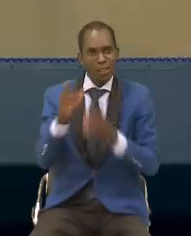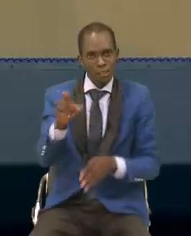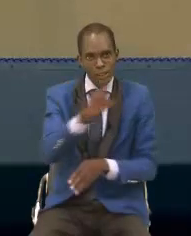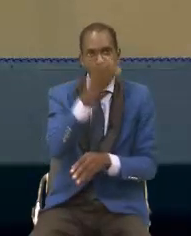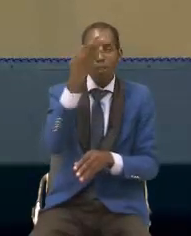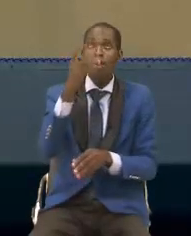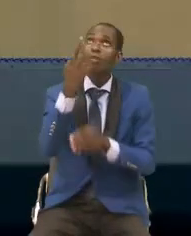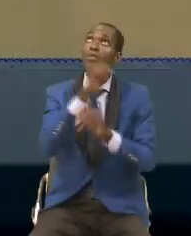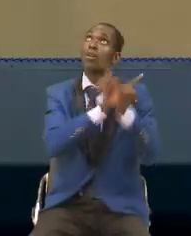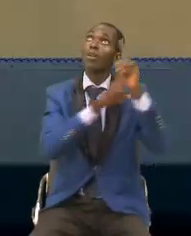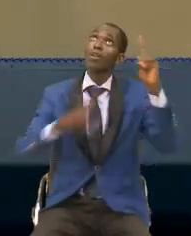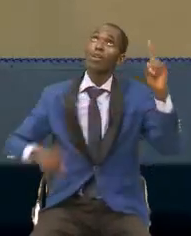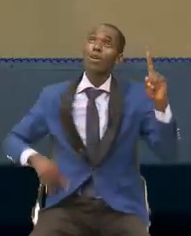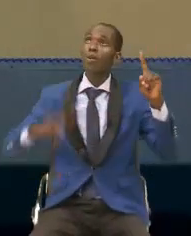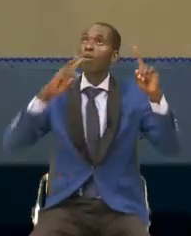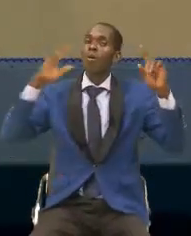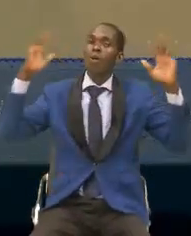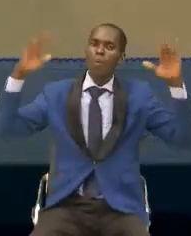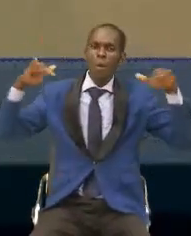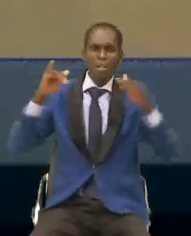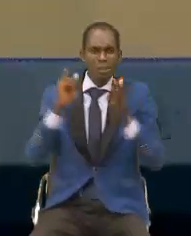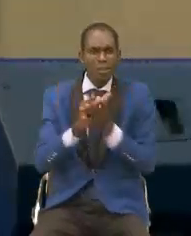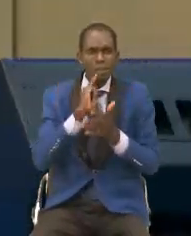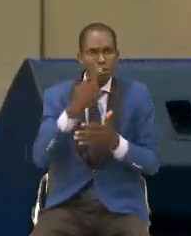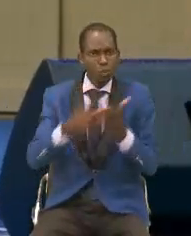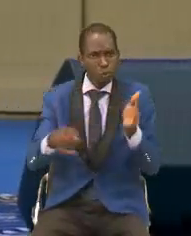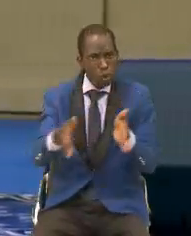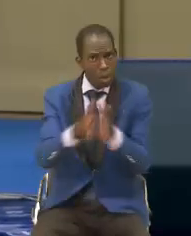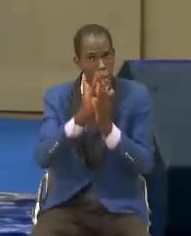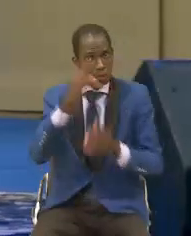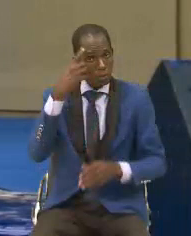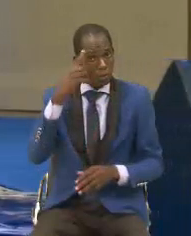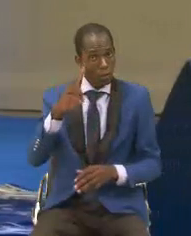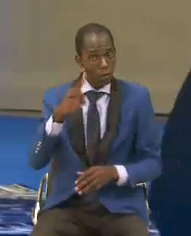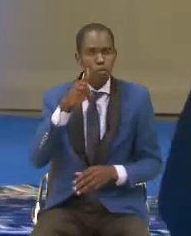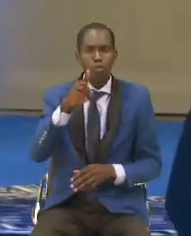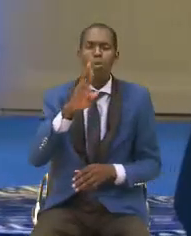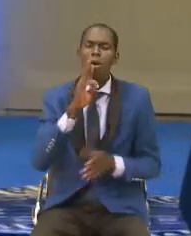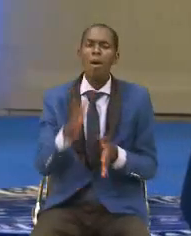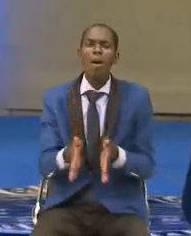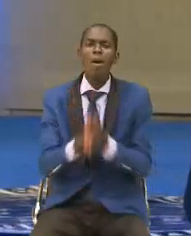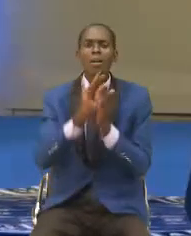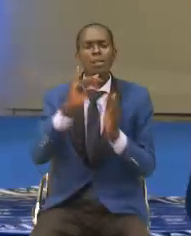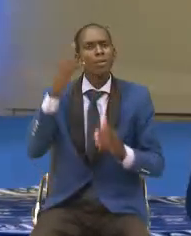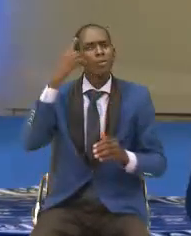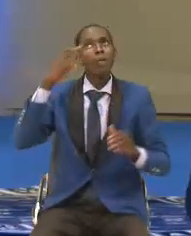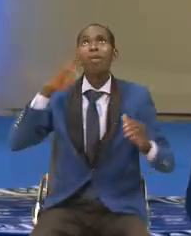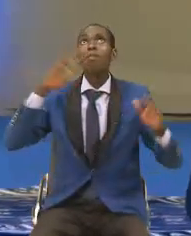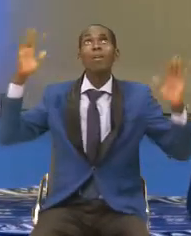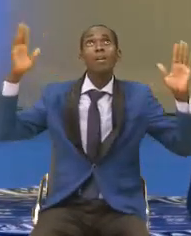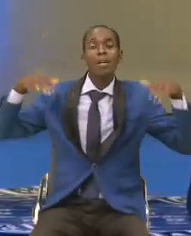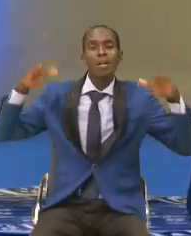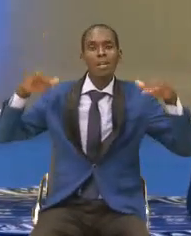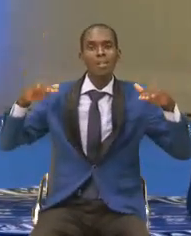in heaven and it says ask he of the lord reign that's what you're asking for you're asking for